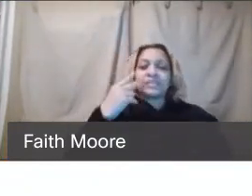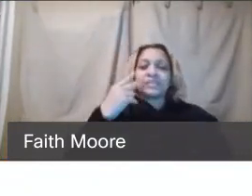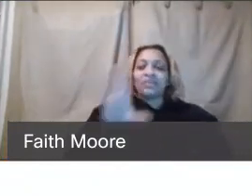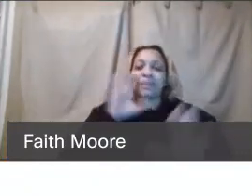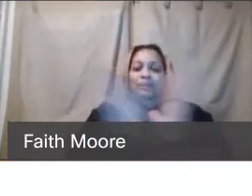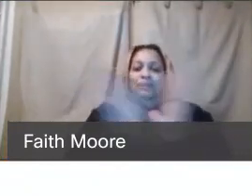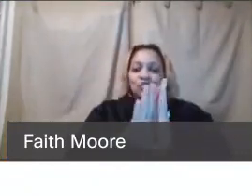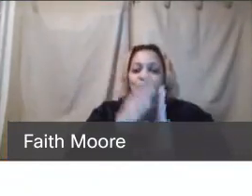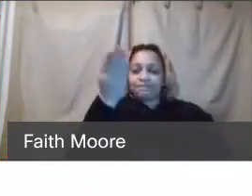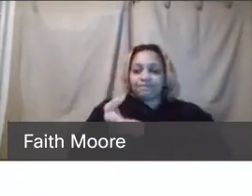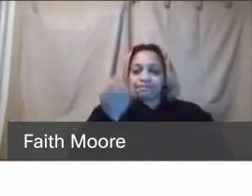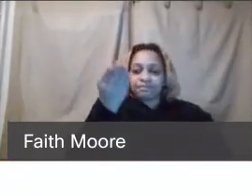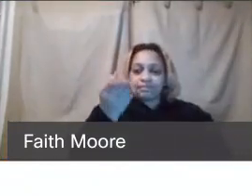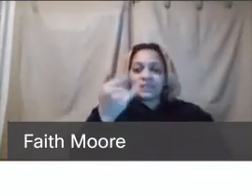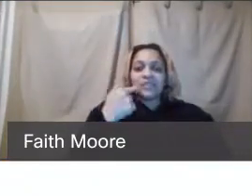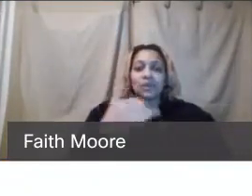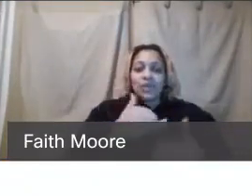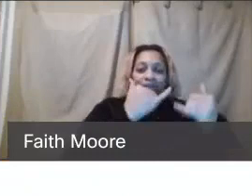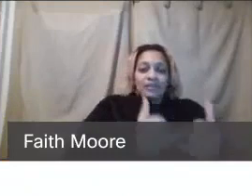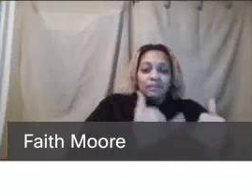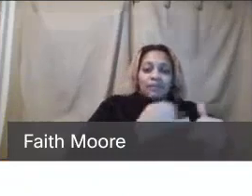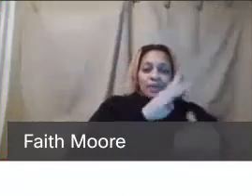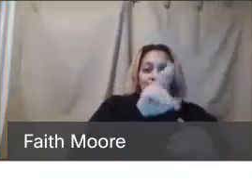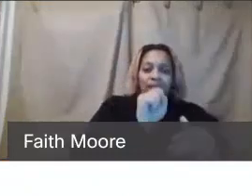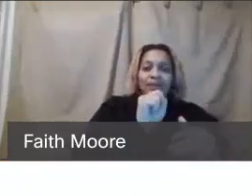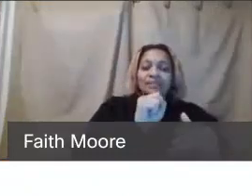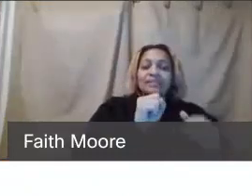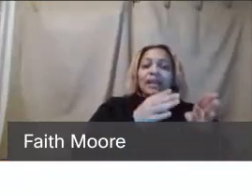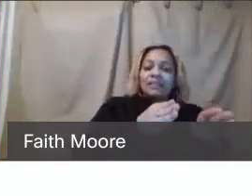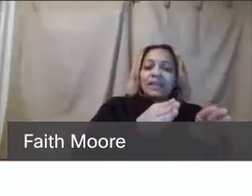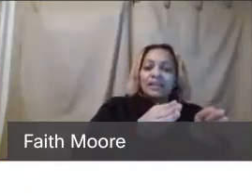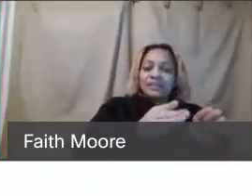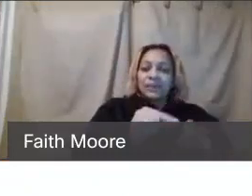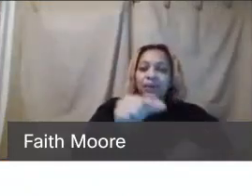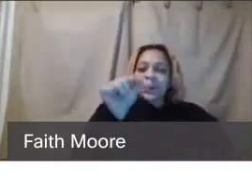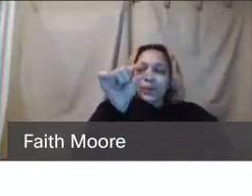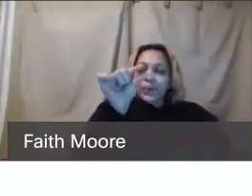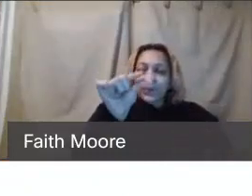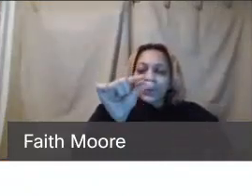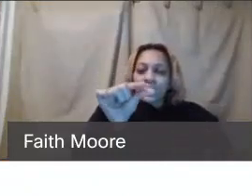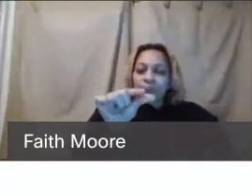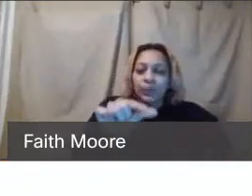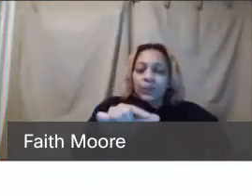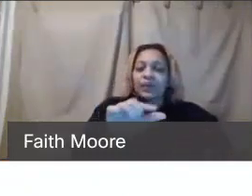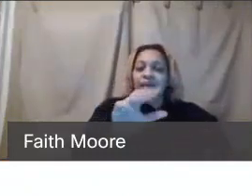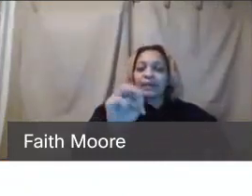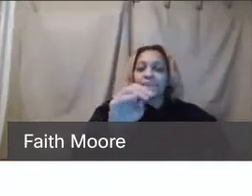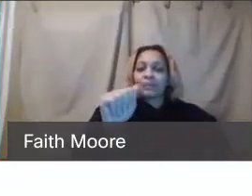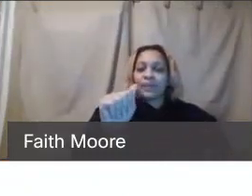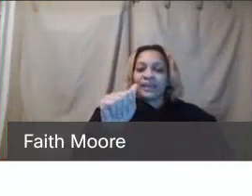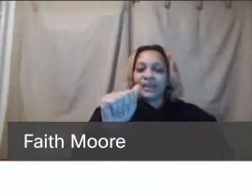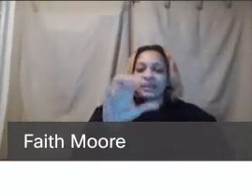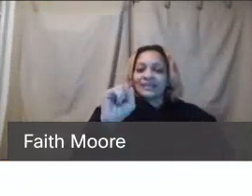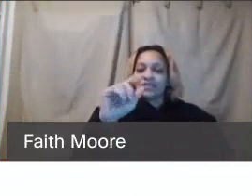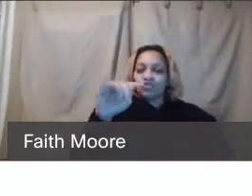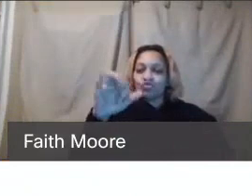So, at the existing bus Levis, today, there's this really narrow medium strip raised. That's kind of protecting the lay by itself.